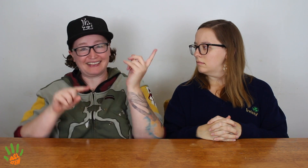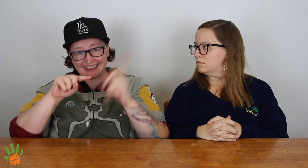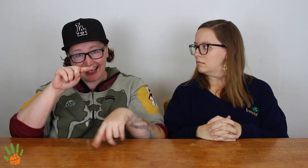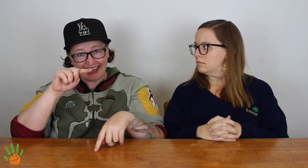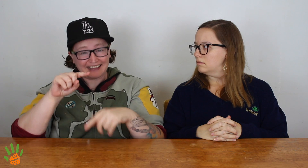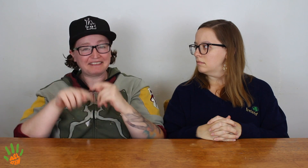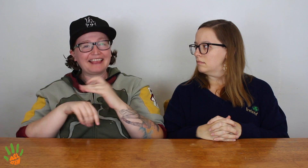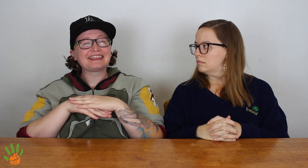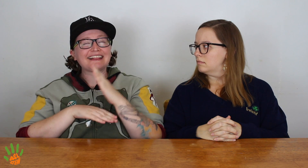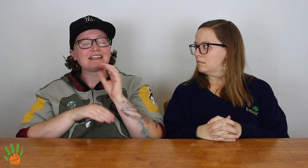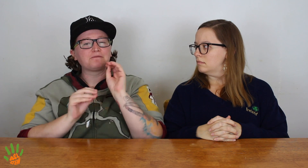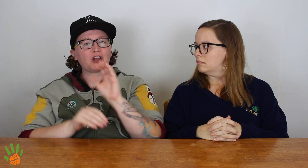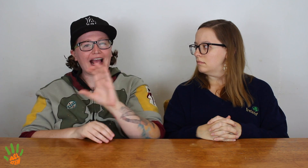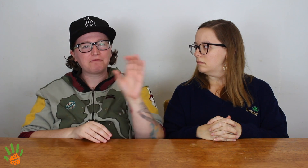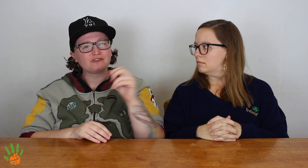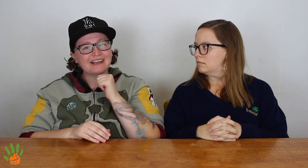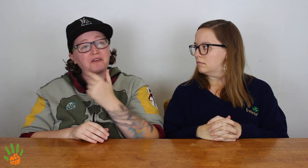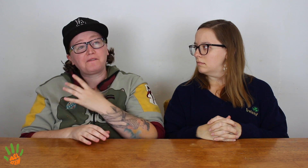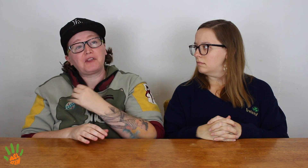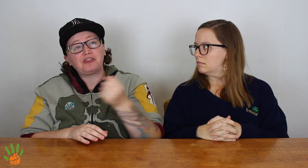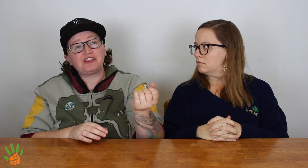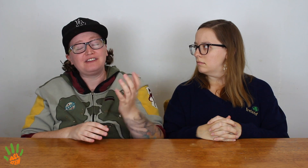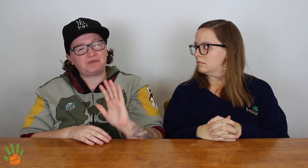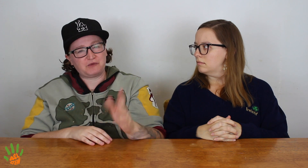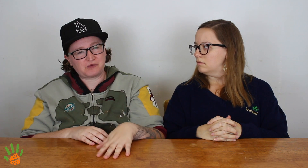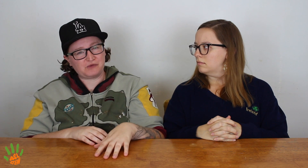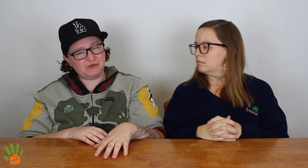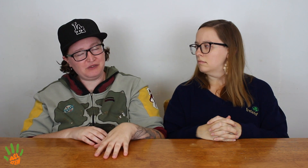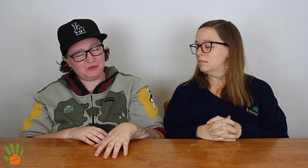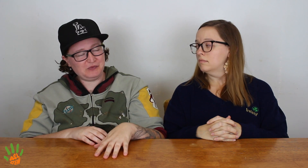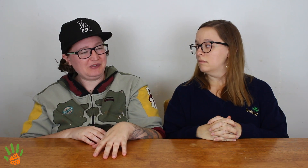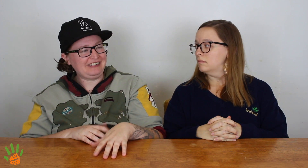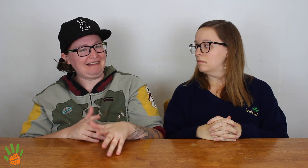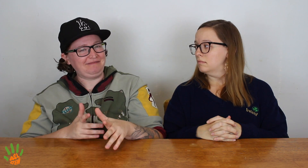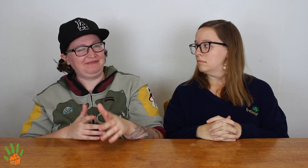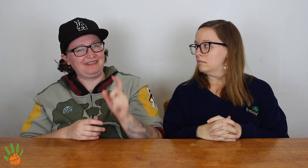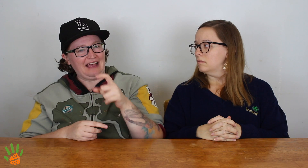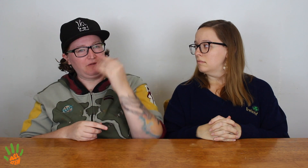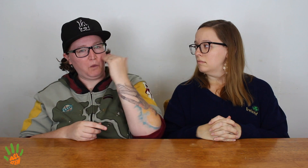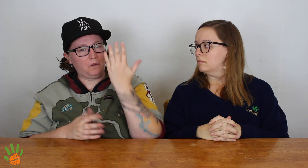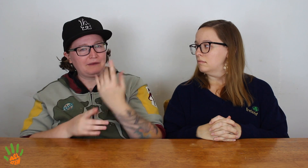Even if they couldn't, at least put captions on there. Not just stick a random person in. No!